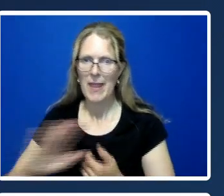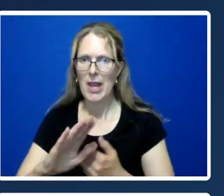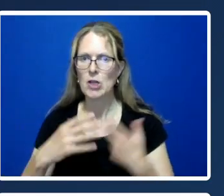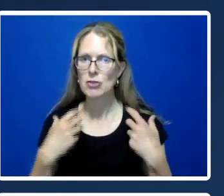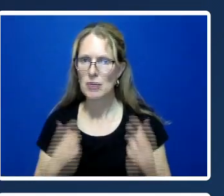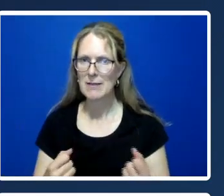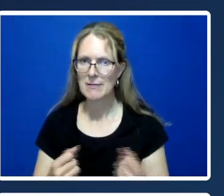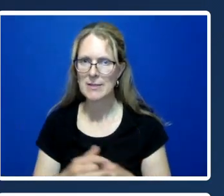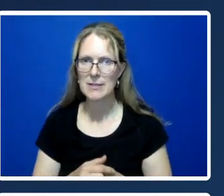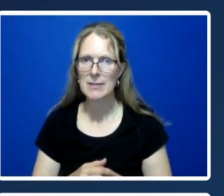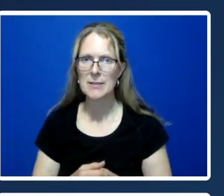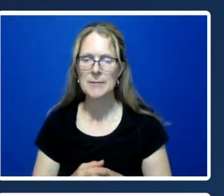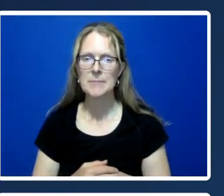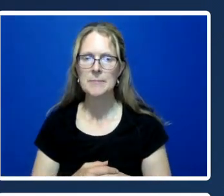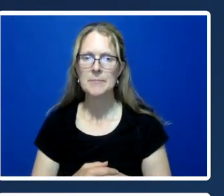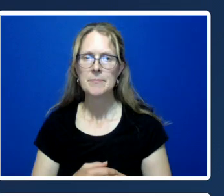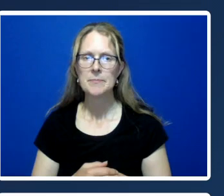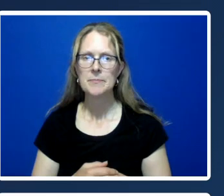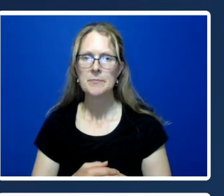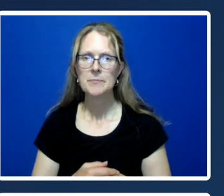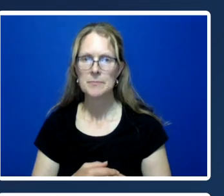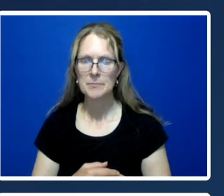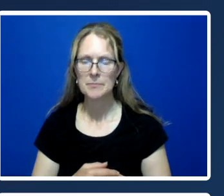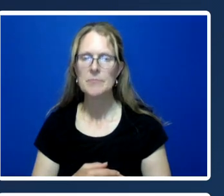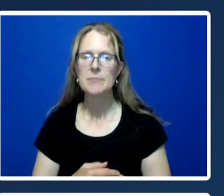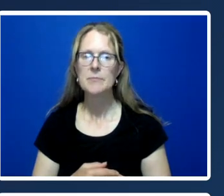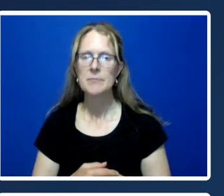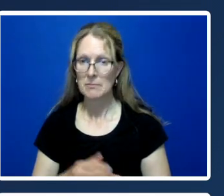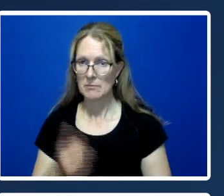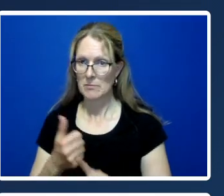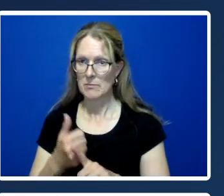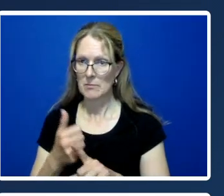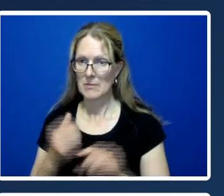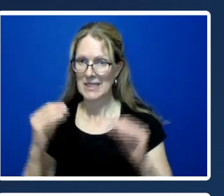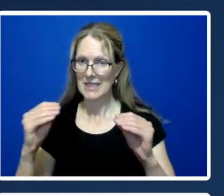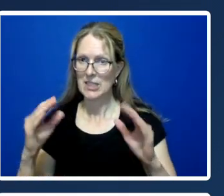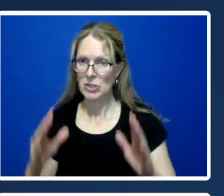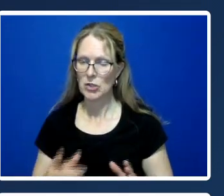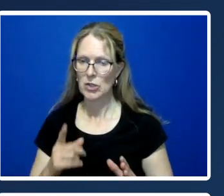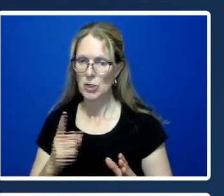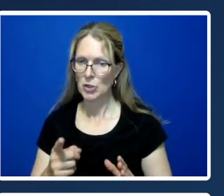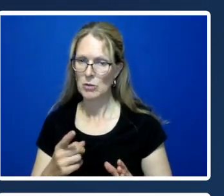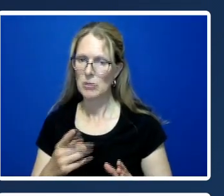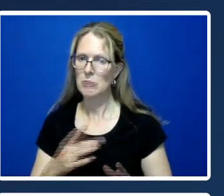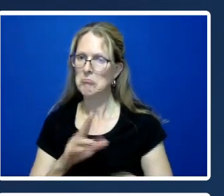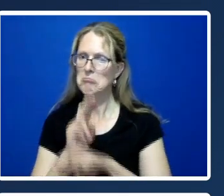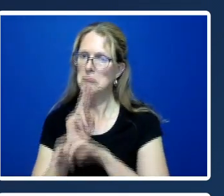be a facilitator. As an educator, you're guiding the teacher -- the students to what's next.